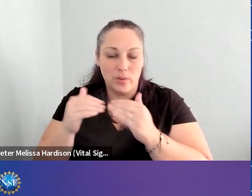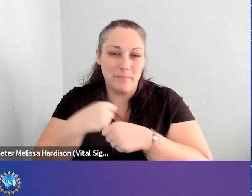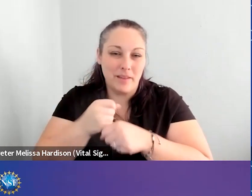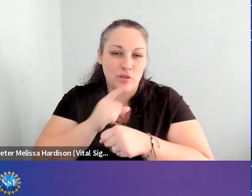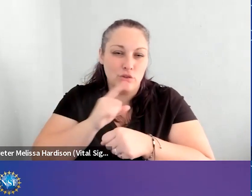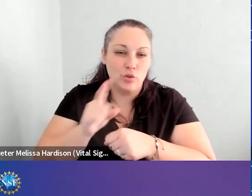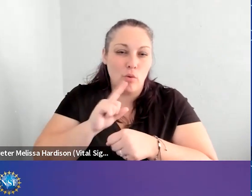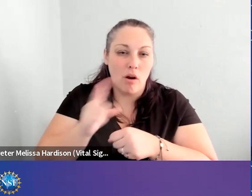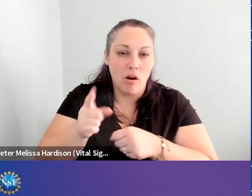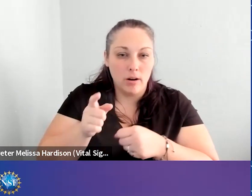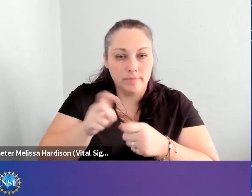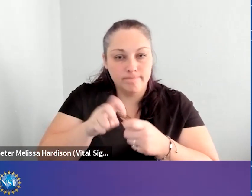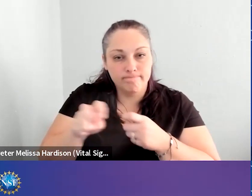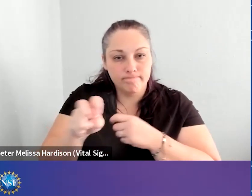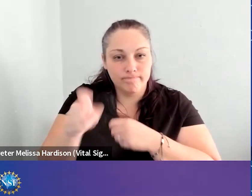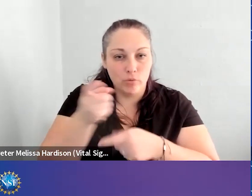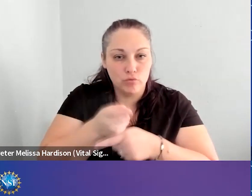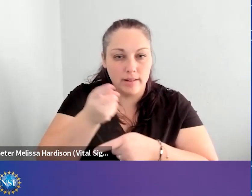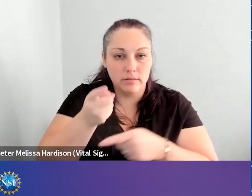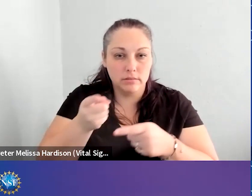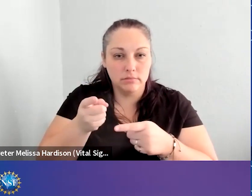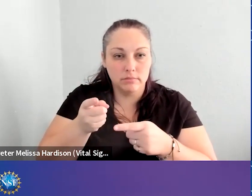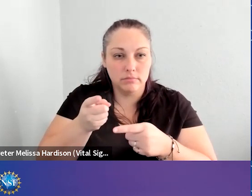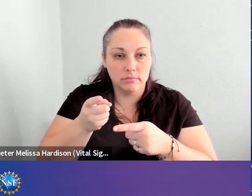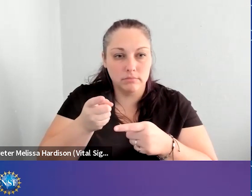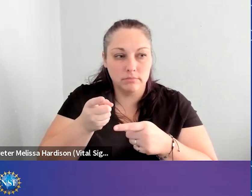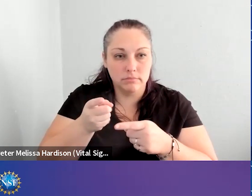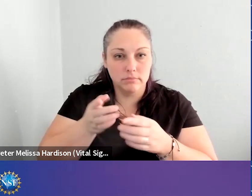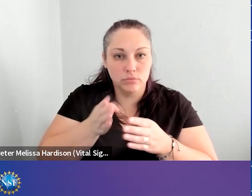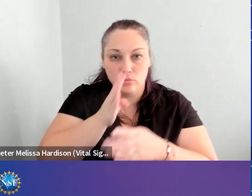But I think the biggest lesson learned from the Racial Equity Program description is